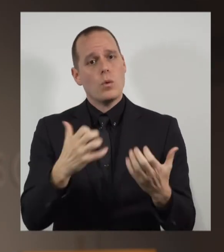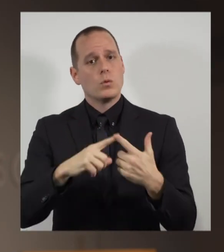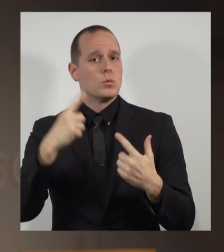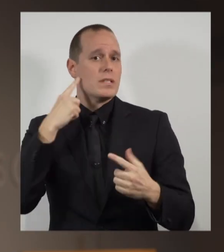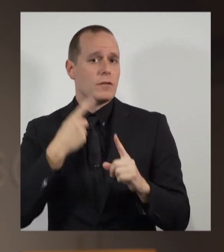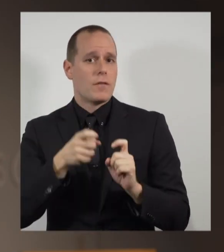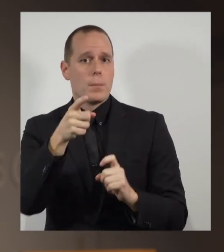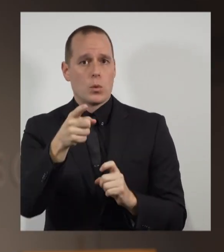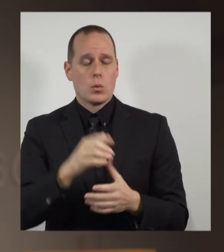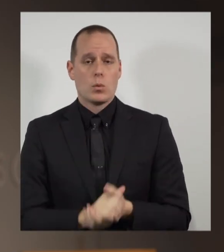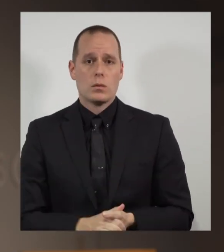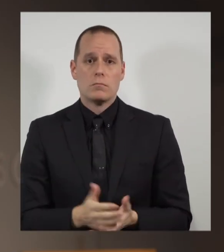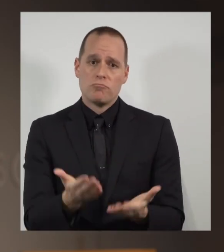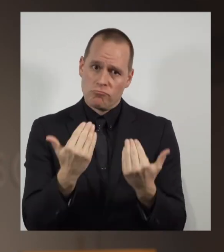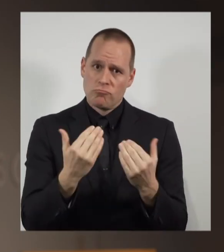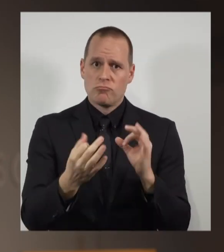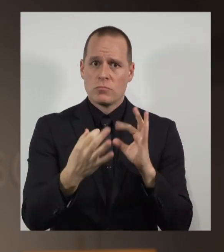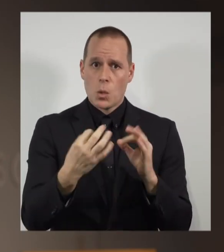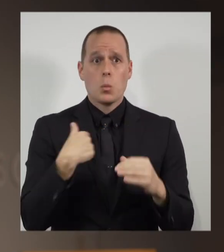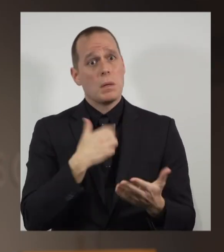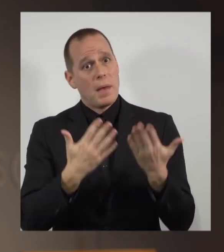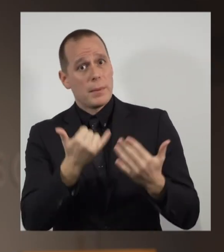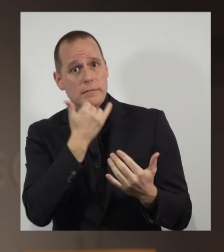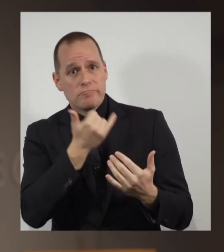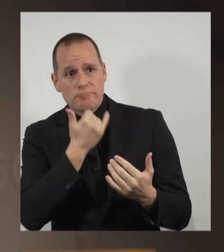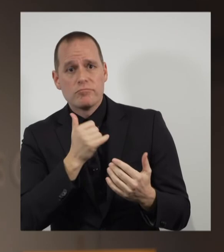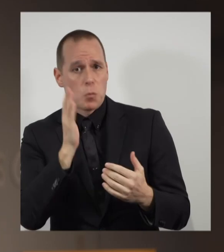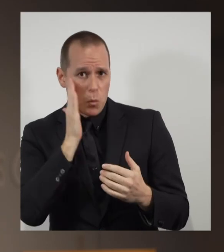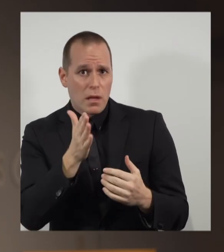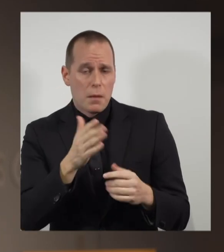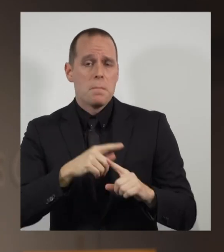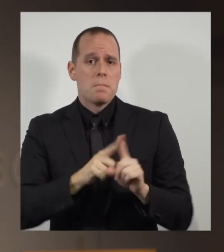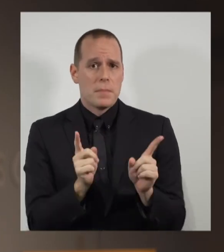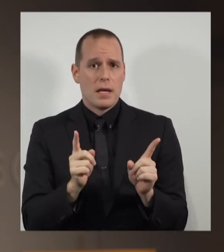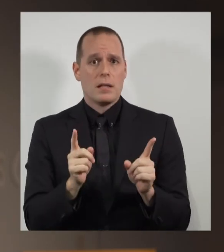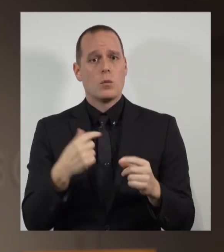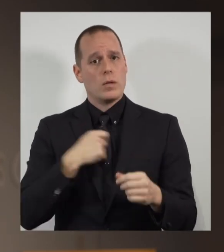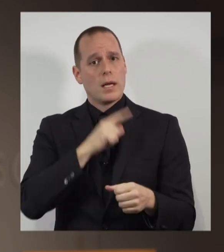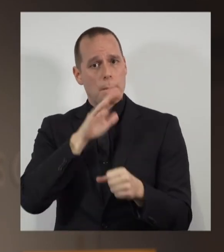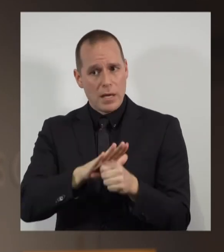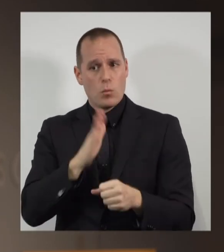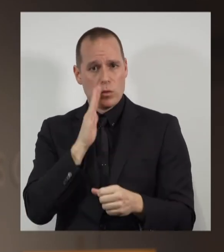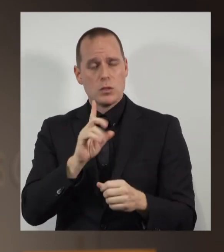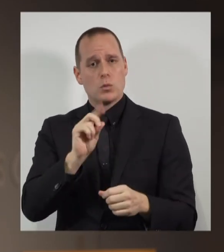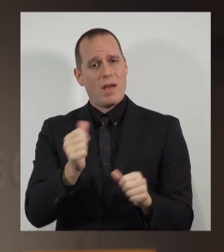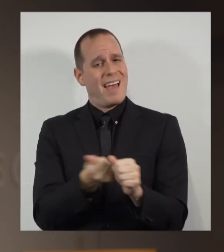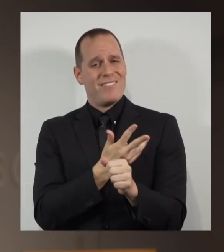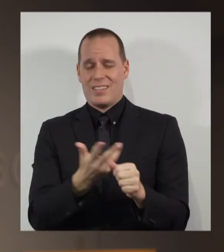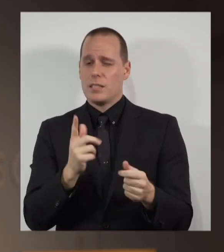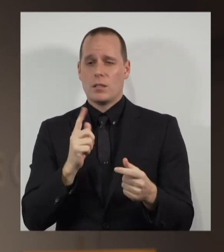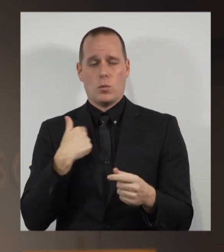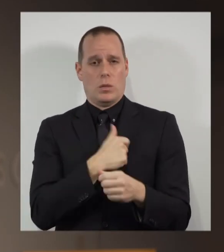We want to hear from you. And while we may make mistakes, we commit to trying all we can to make things better